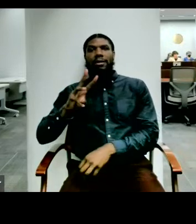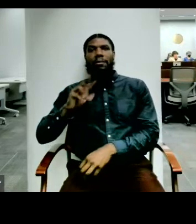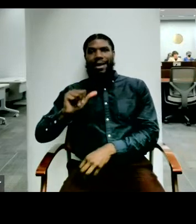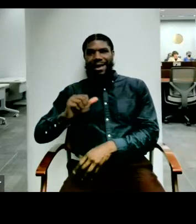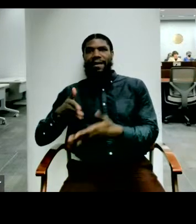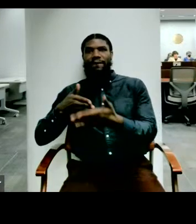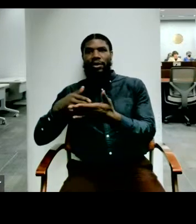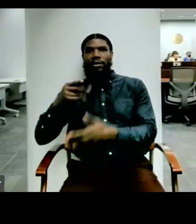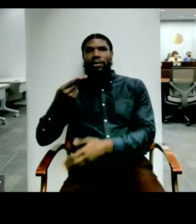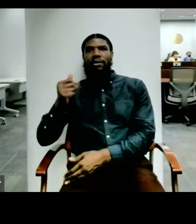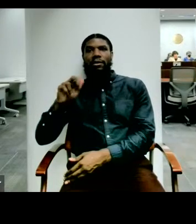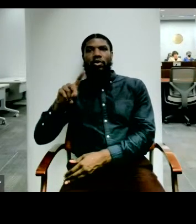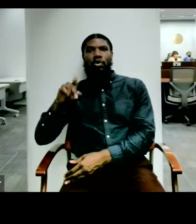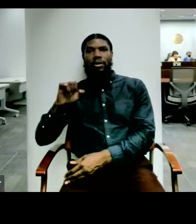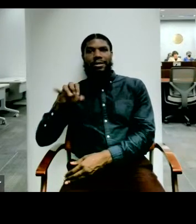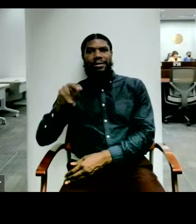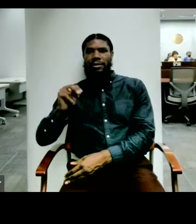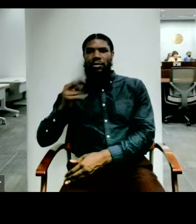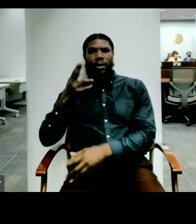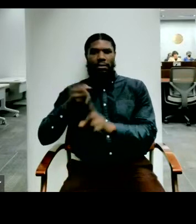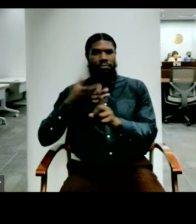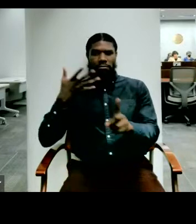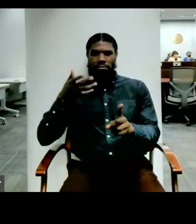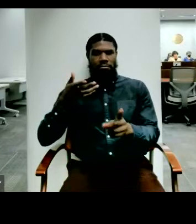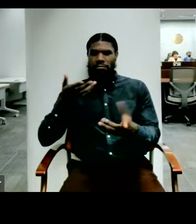Thank you Commissioner and I agree with a lot of what you already said.